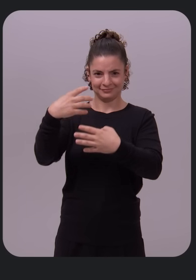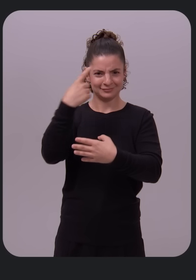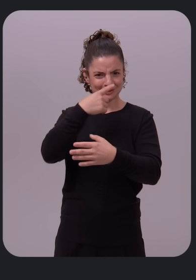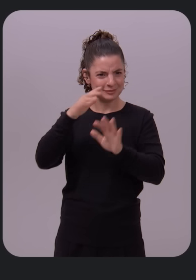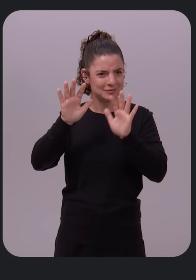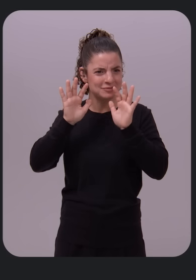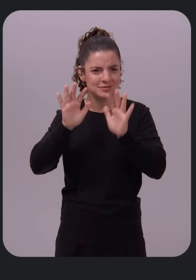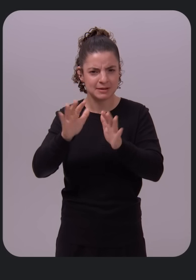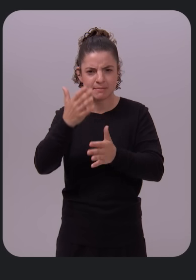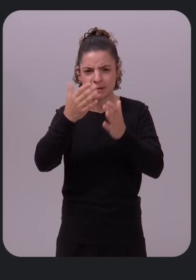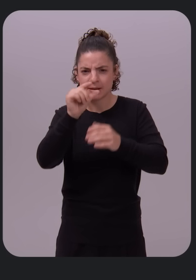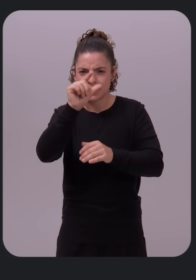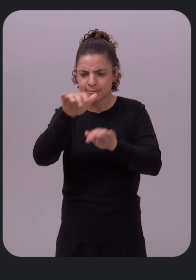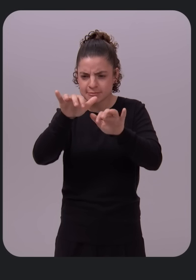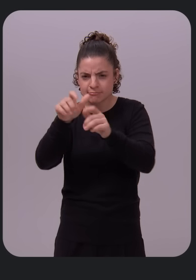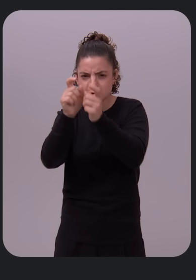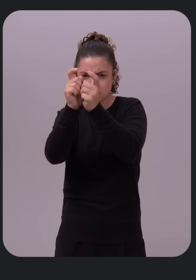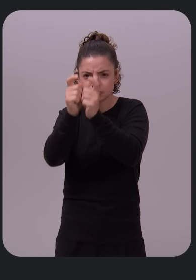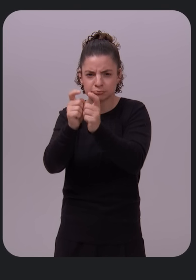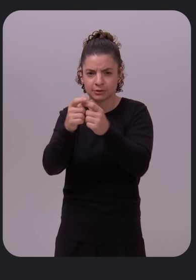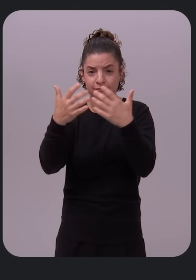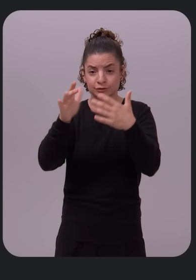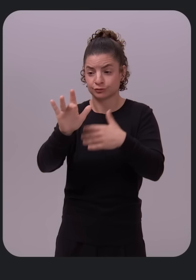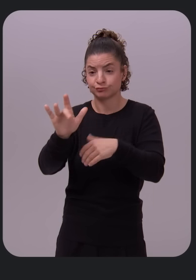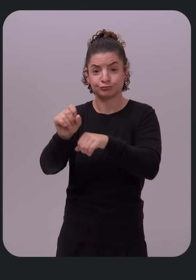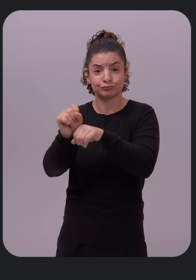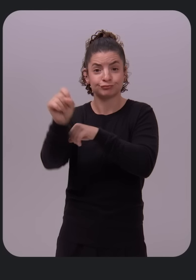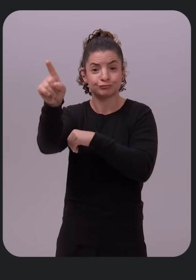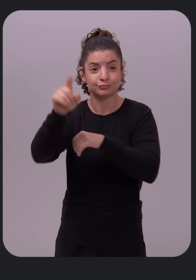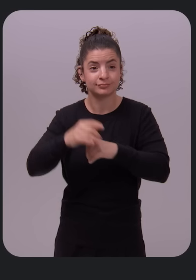Maybe you want to make a couple of changes to it and hit Send.